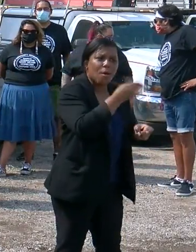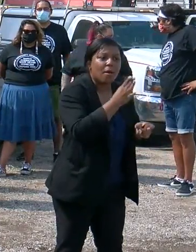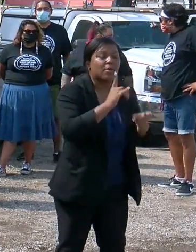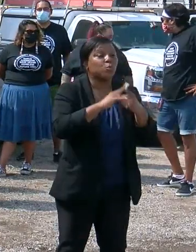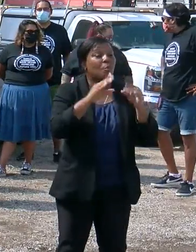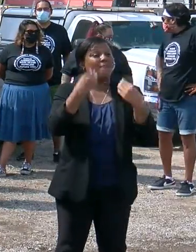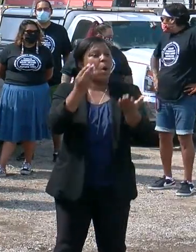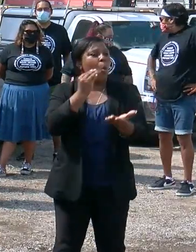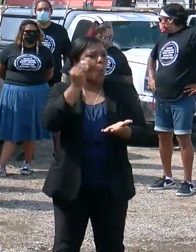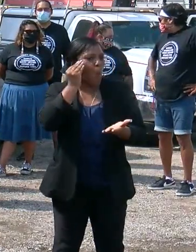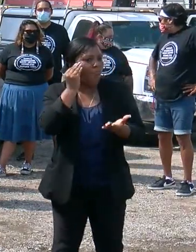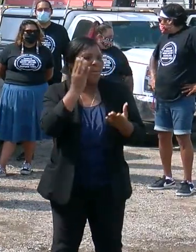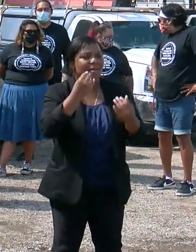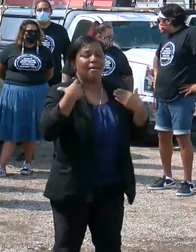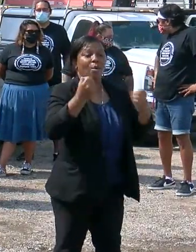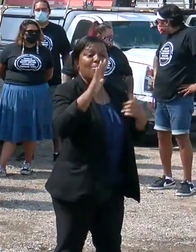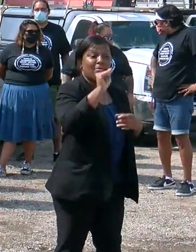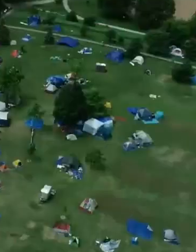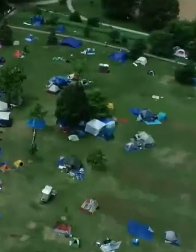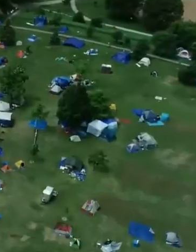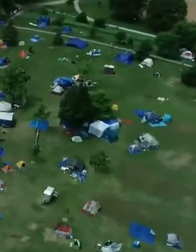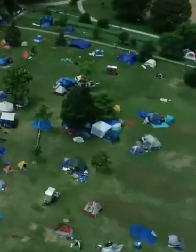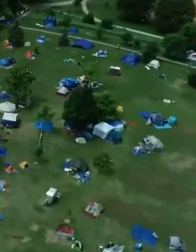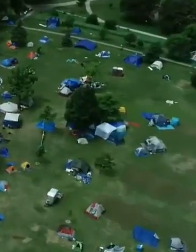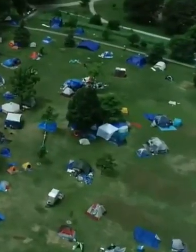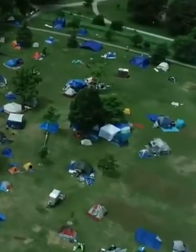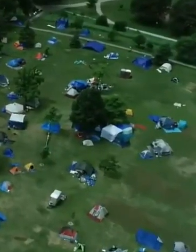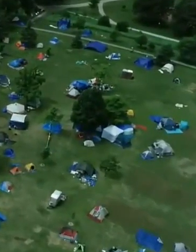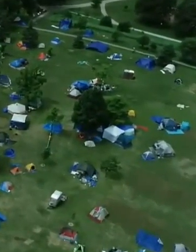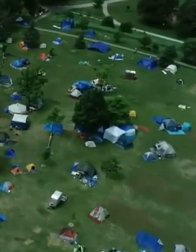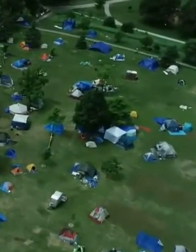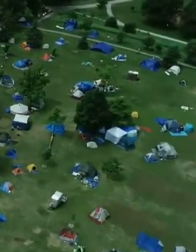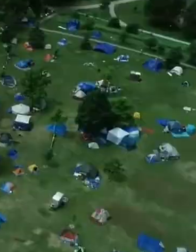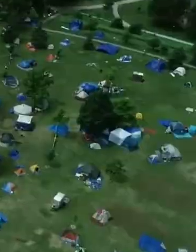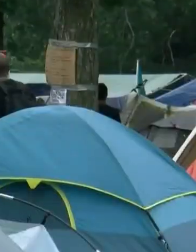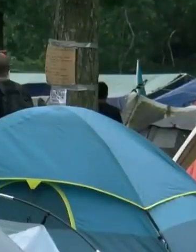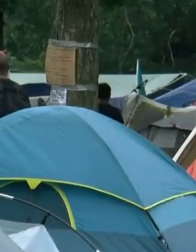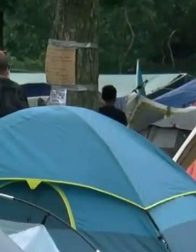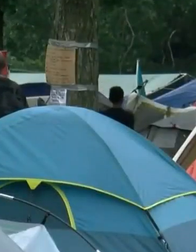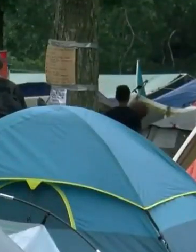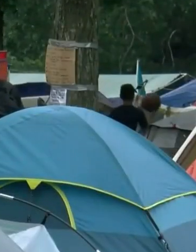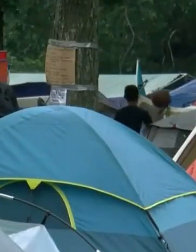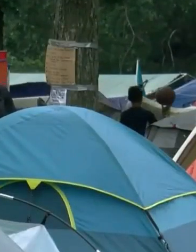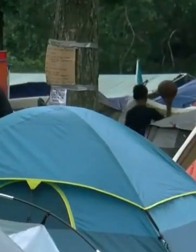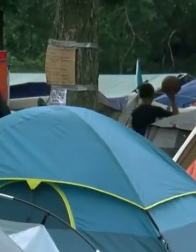THERE. THE THIRD SITE ON EAST 14th STREET WILL HOUSE THE MEDICALLY VULNERABLE INCLUDING DESIGNATED UNITS FOR VETERANS. THAT WILL PROVIDE HOMES AND